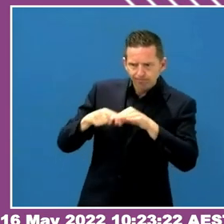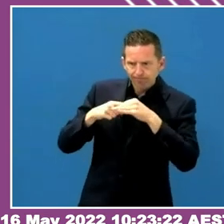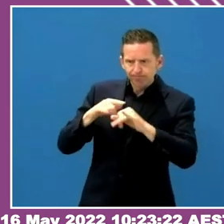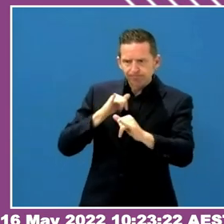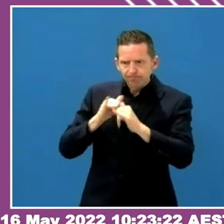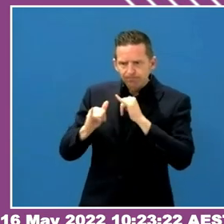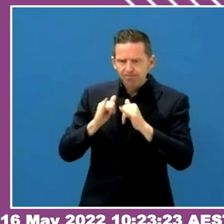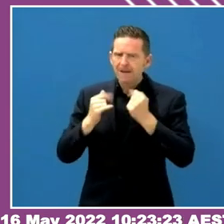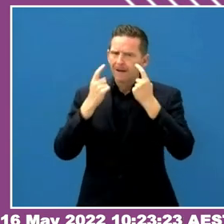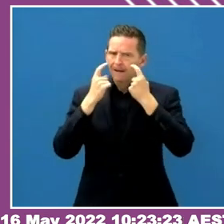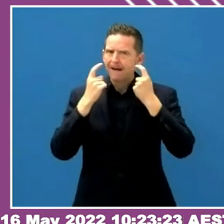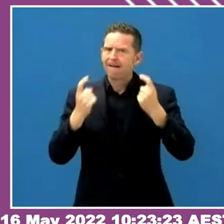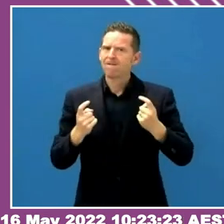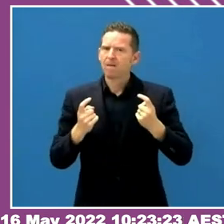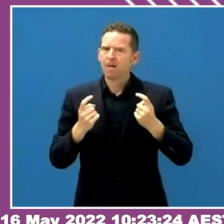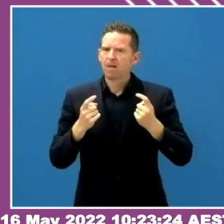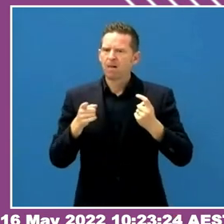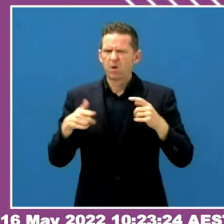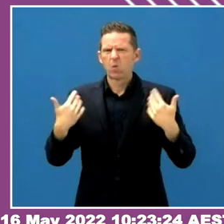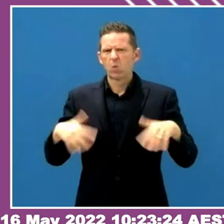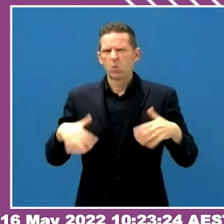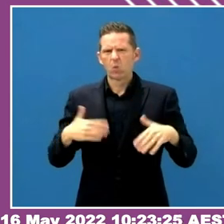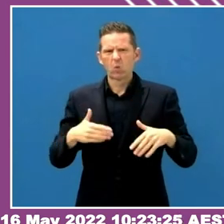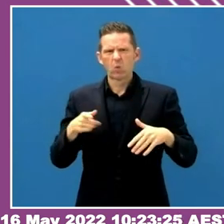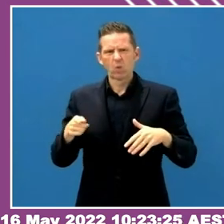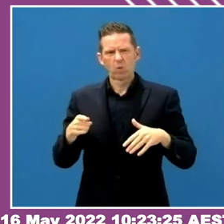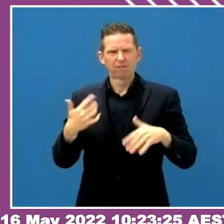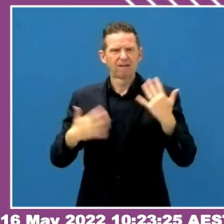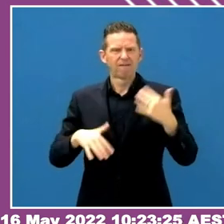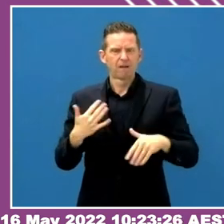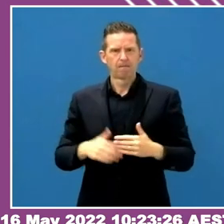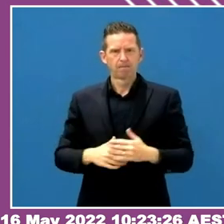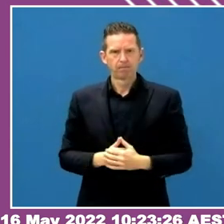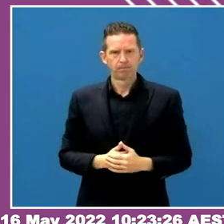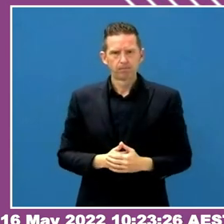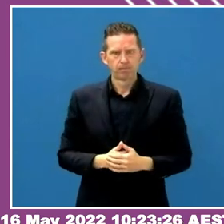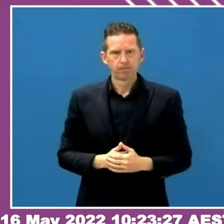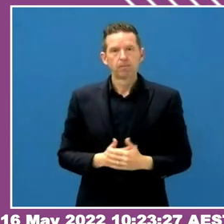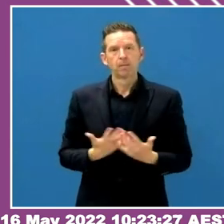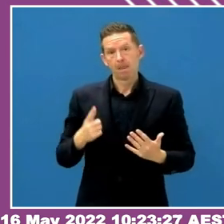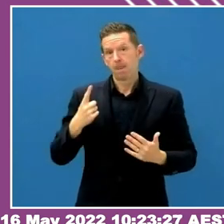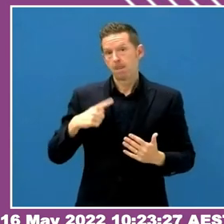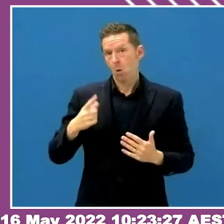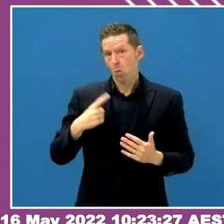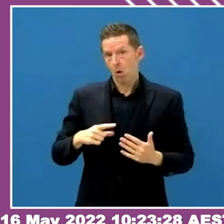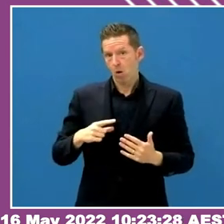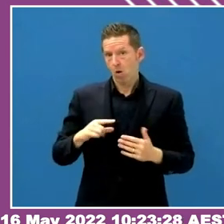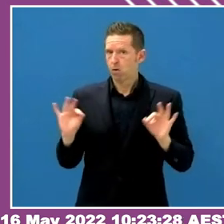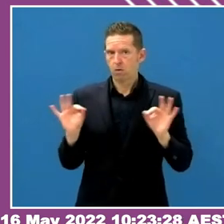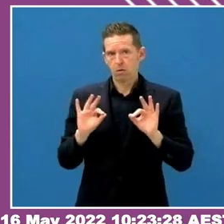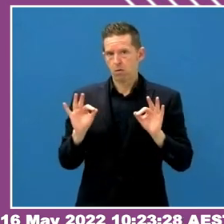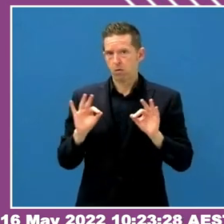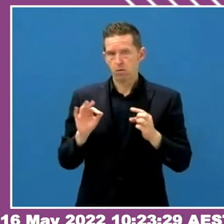For this and other reasons, we will not be hearing evidence directly from Jason, Toby